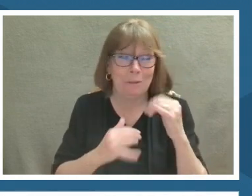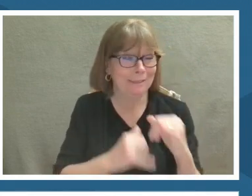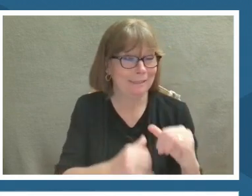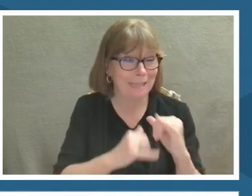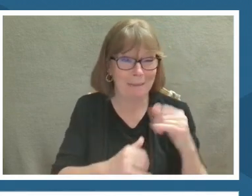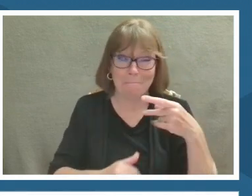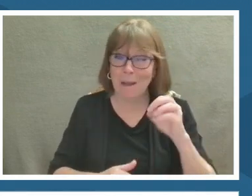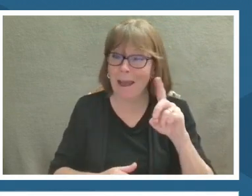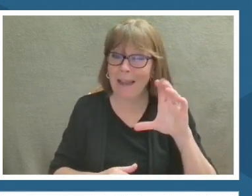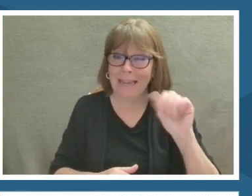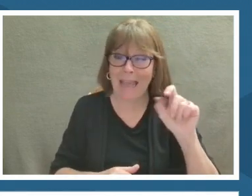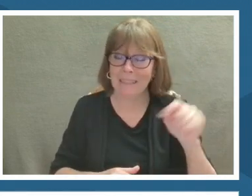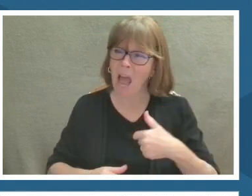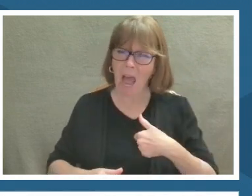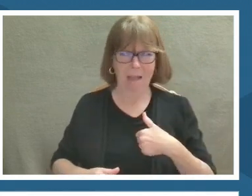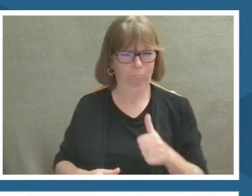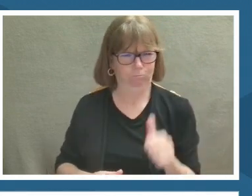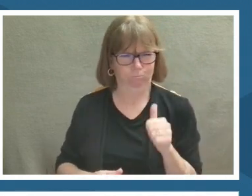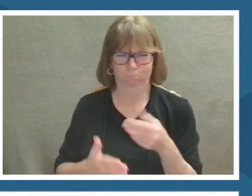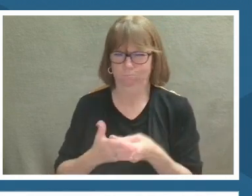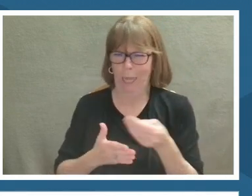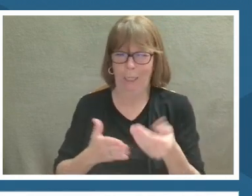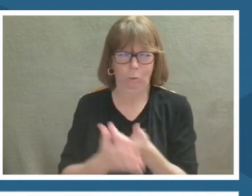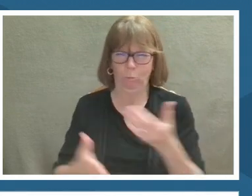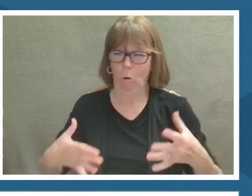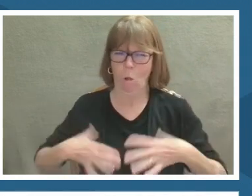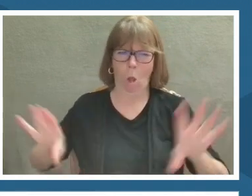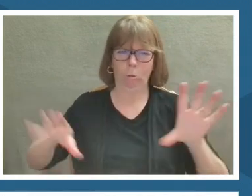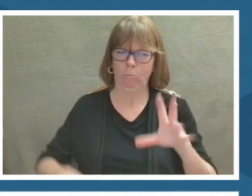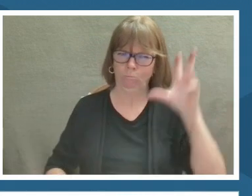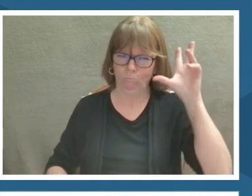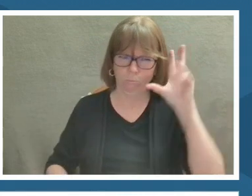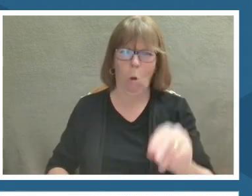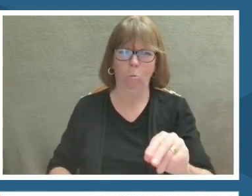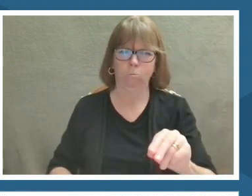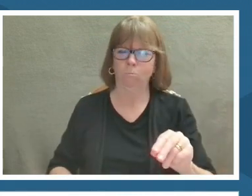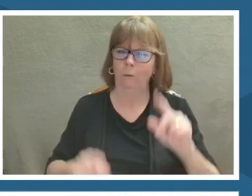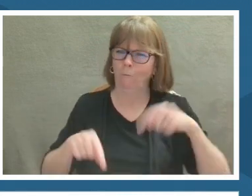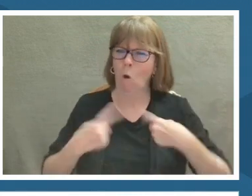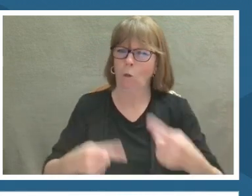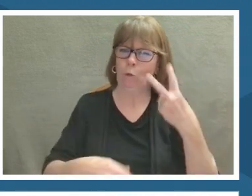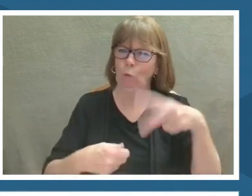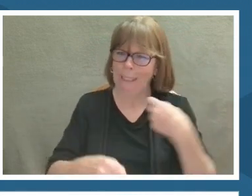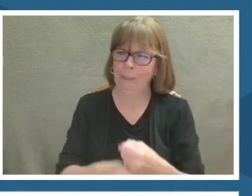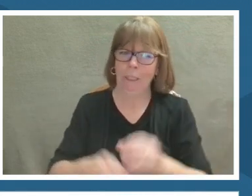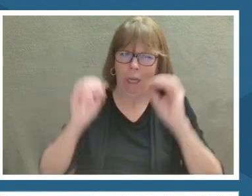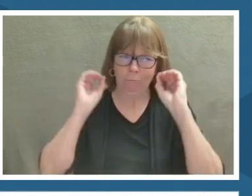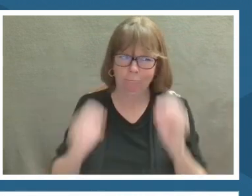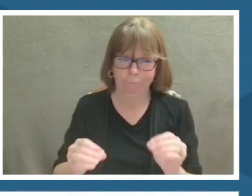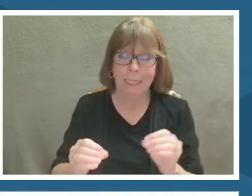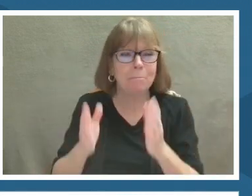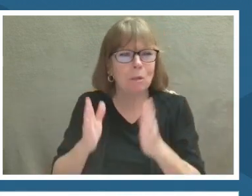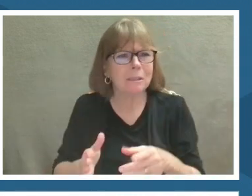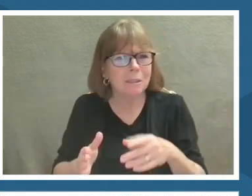new clothes and he had bought no new clothes for two years and then the interviewer asked